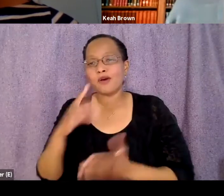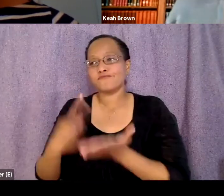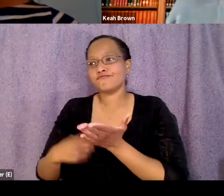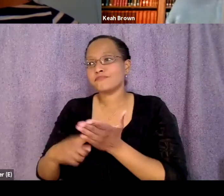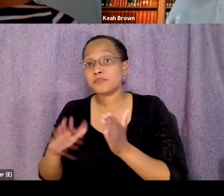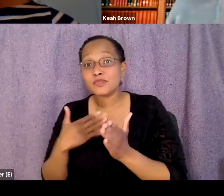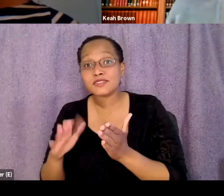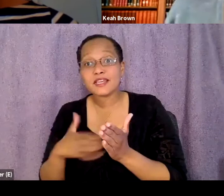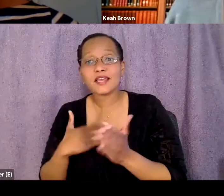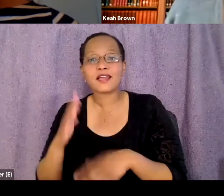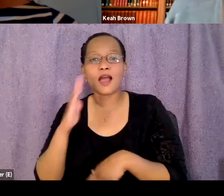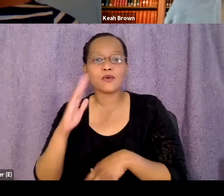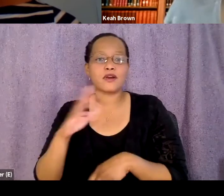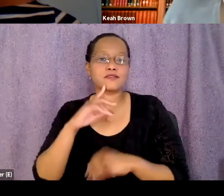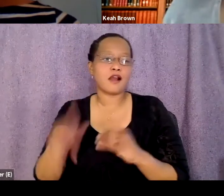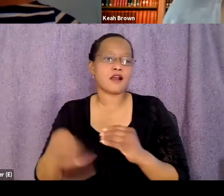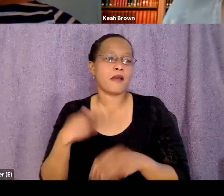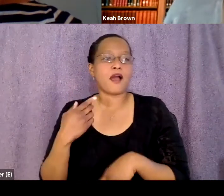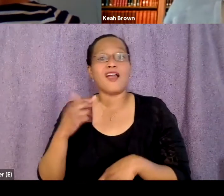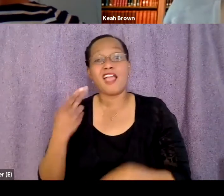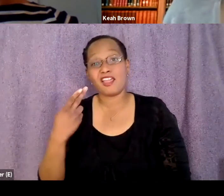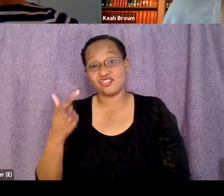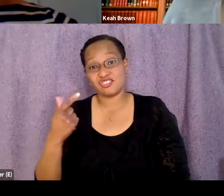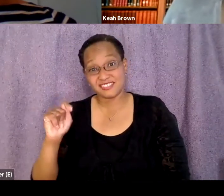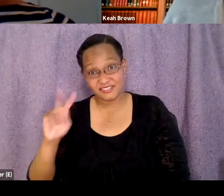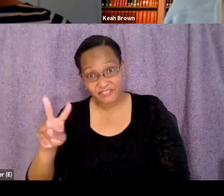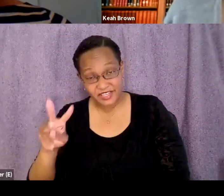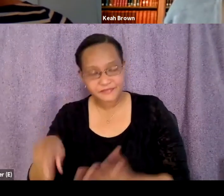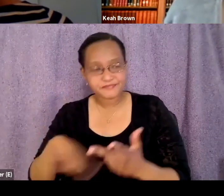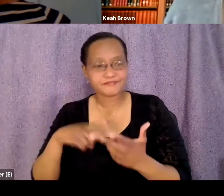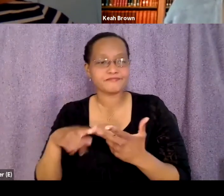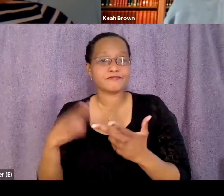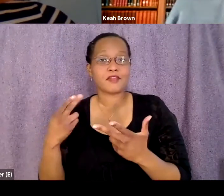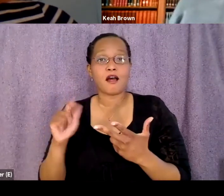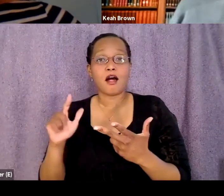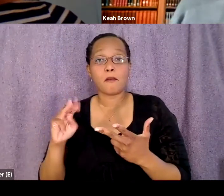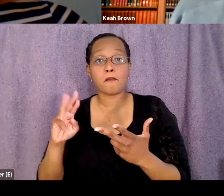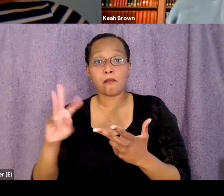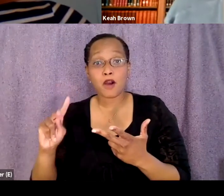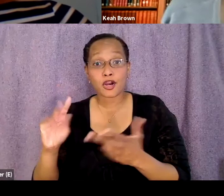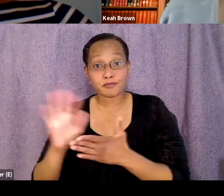Keah Brown: I we talked about Hallmark movies, because typically the ones where the girls